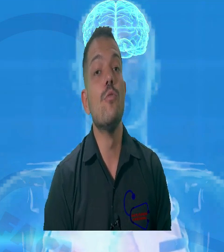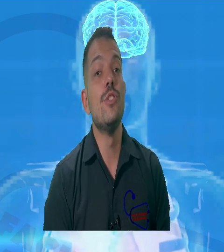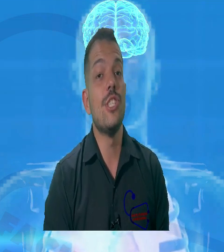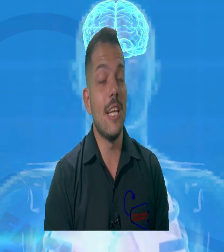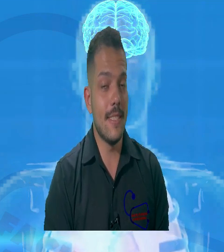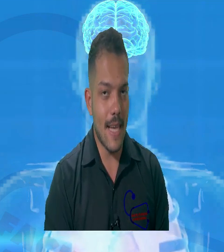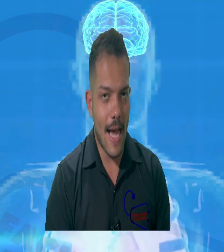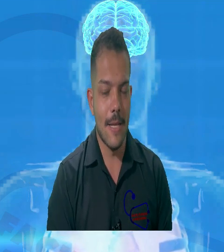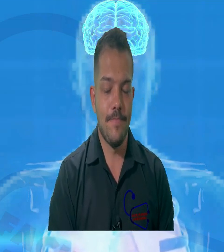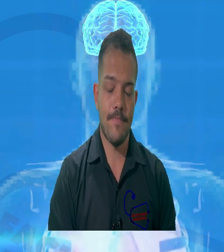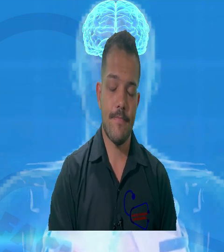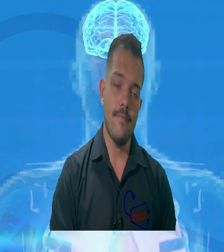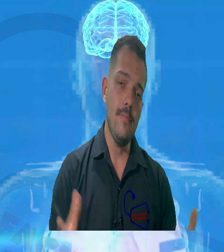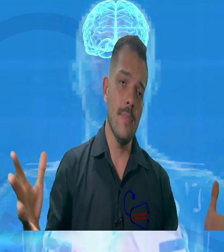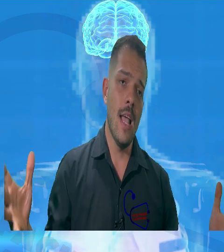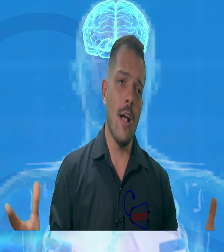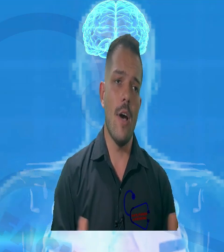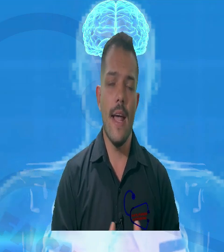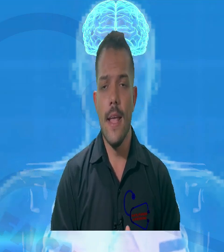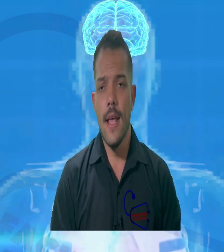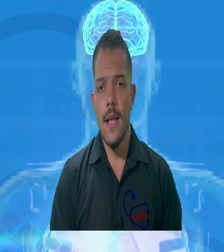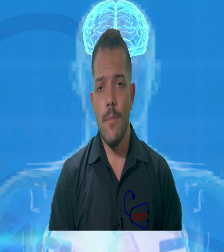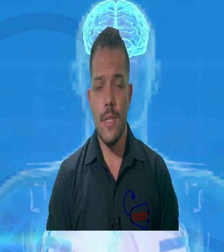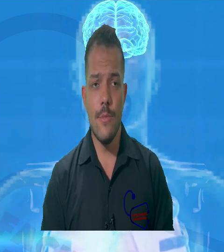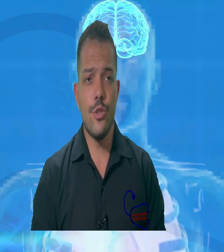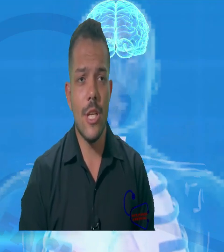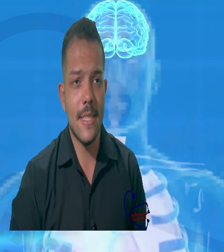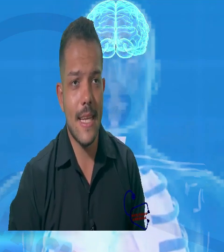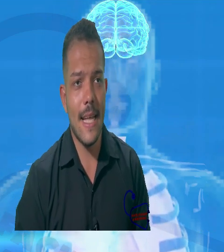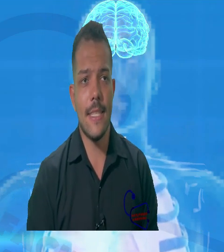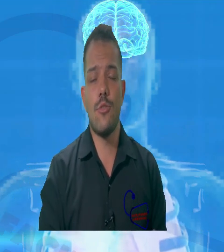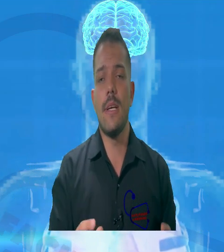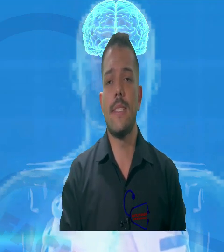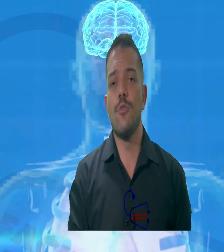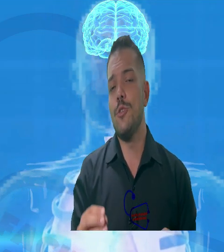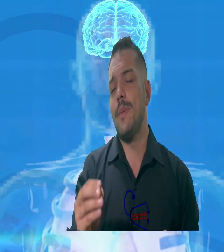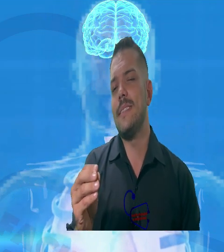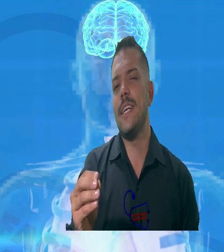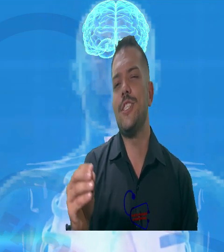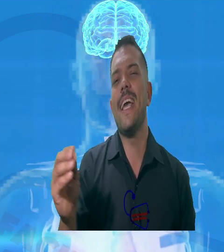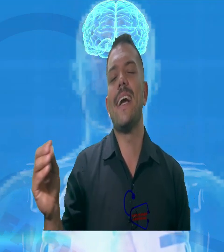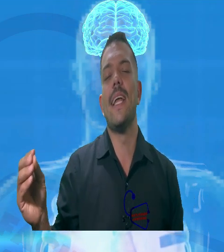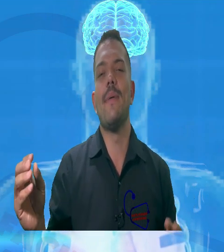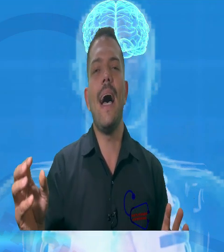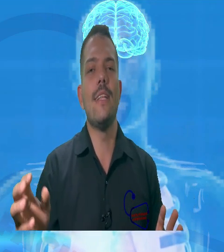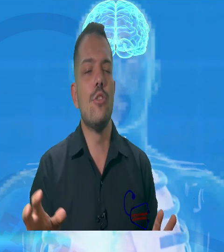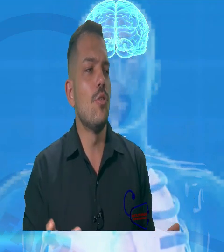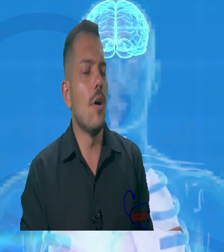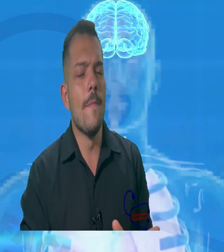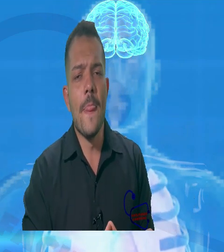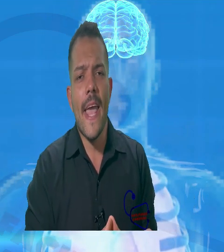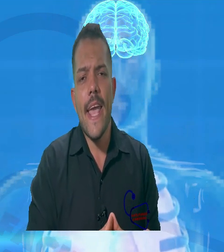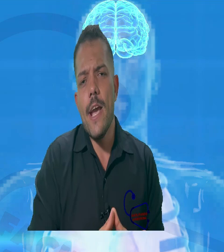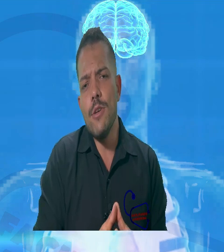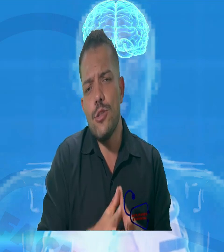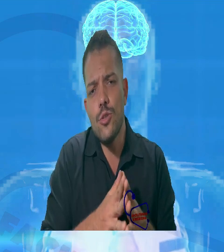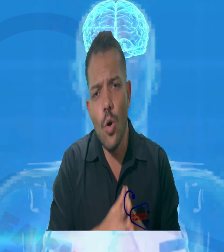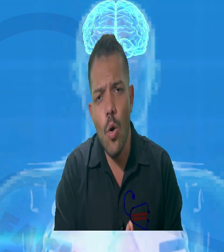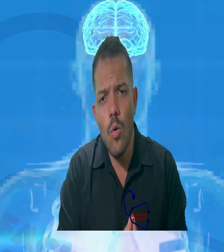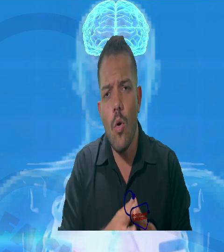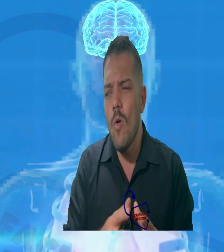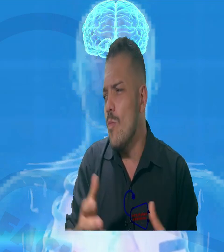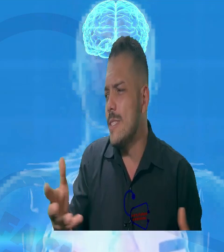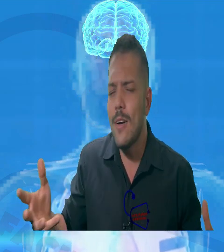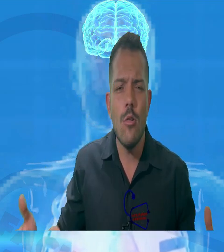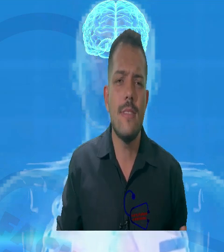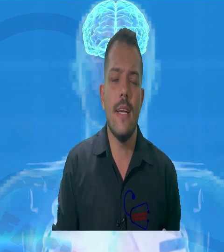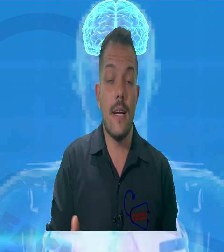use now we can use in the situation where the patient complains, oh, Doctor, I have a lot.